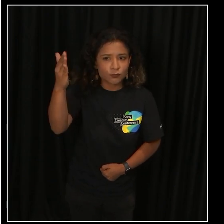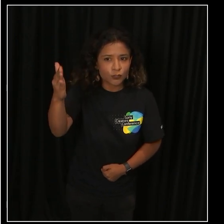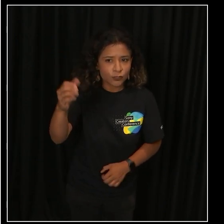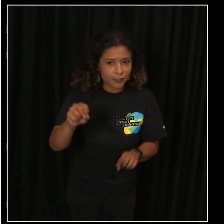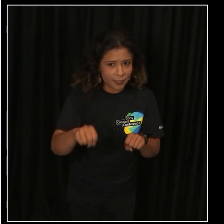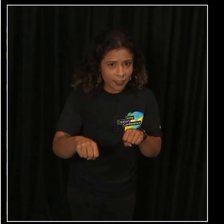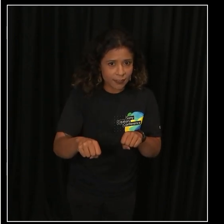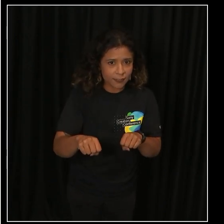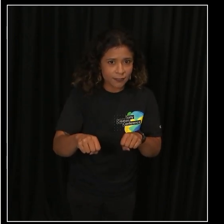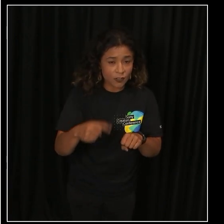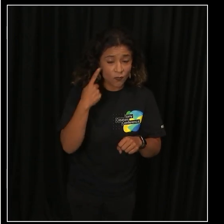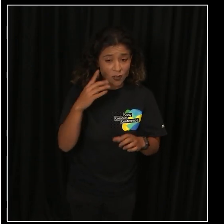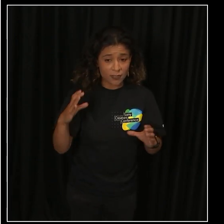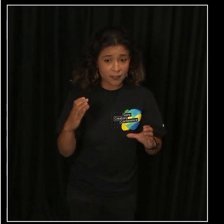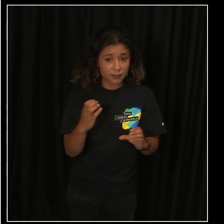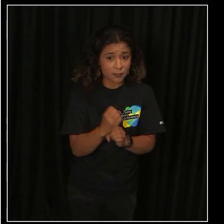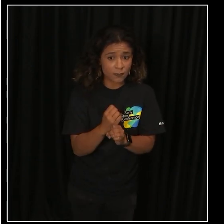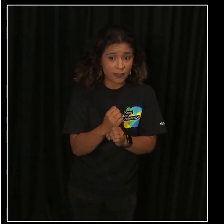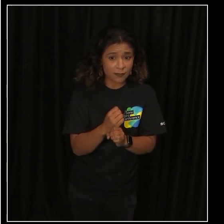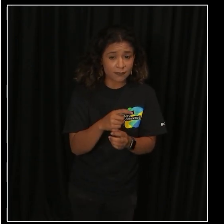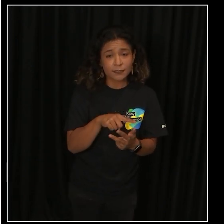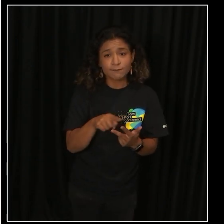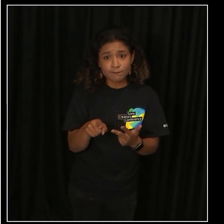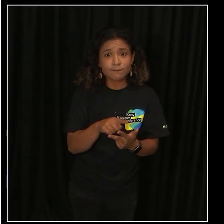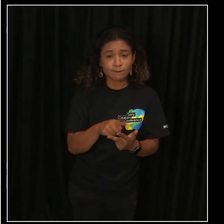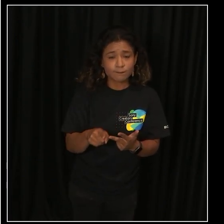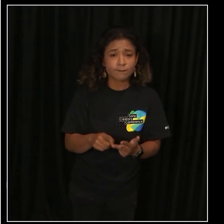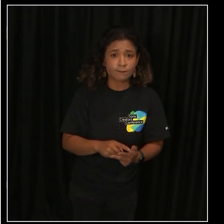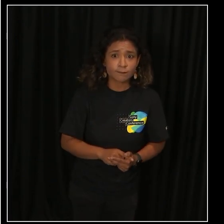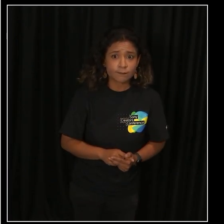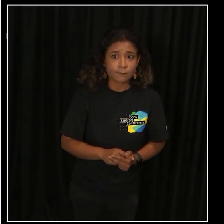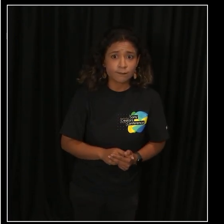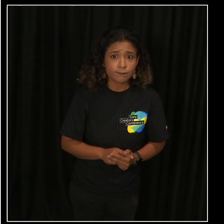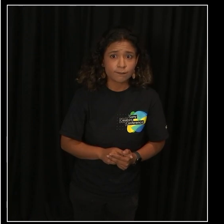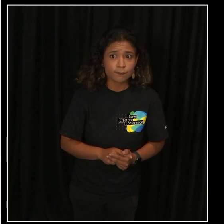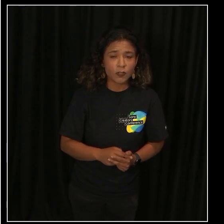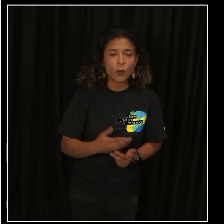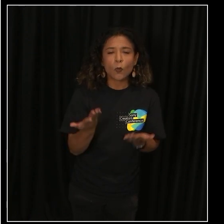To summarize these are the technical requirements for please and the VR experience.